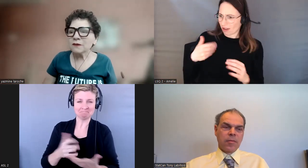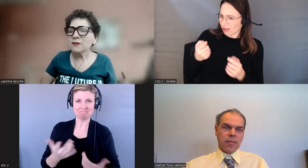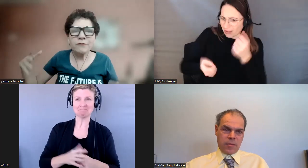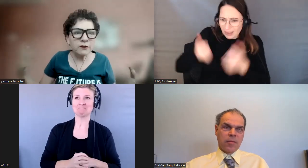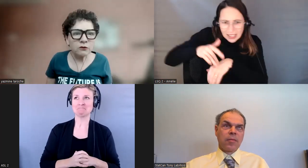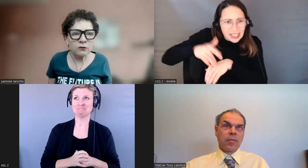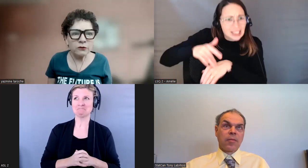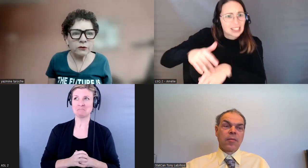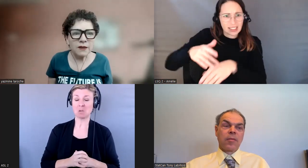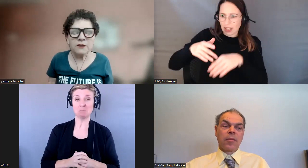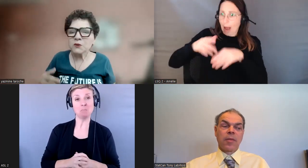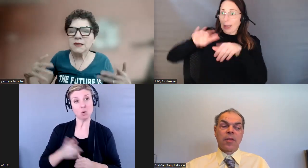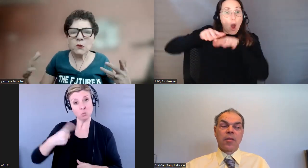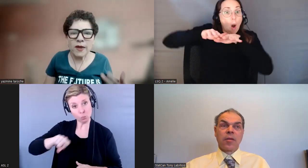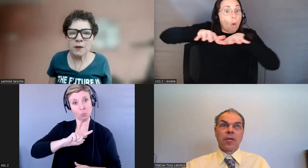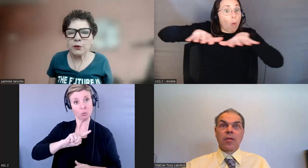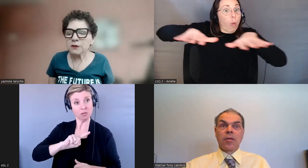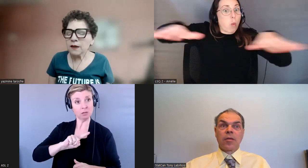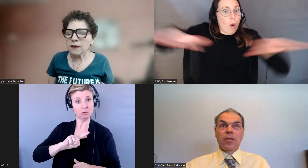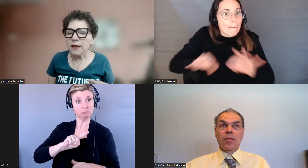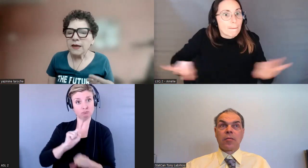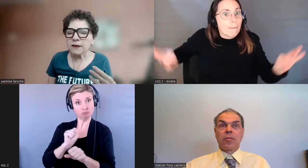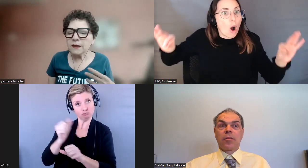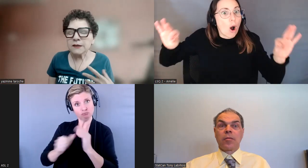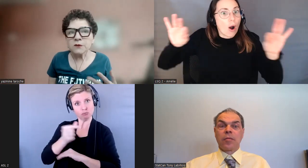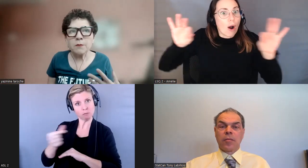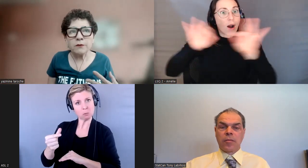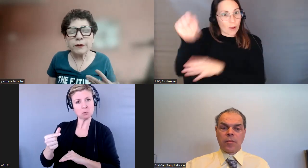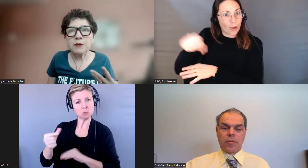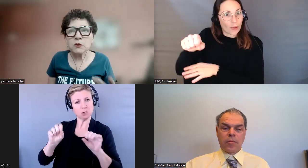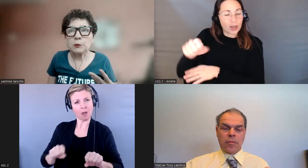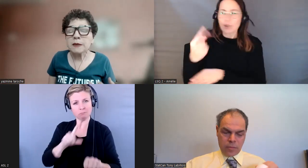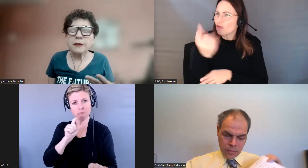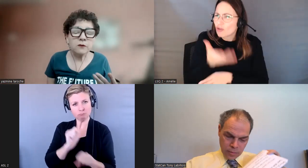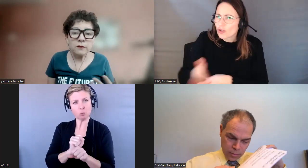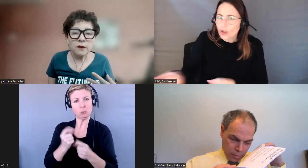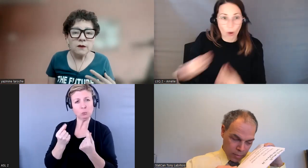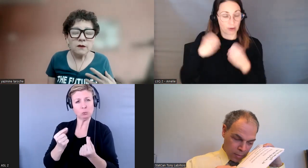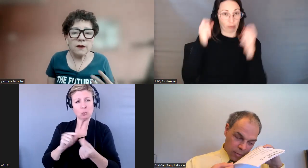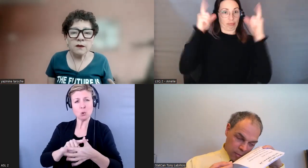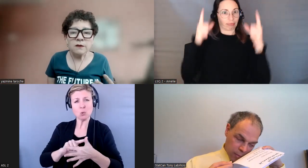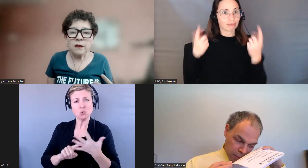to really do things uh on a larger scale things that are important and what really surprised